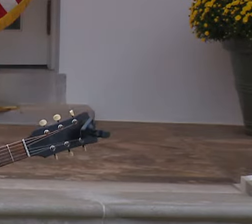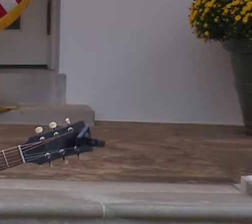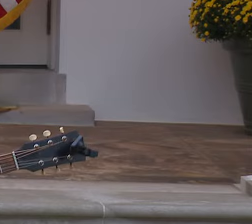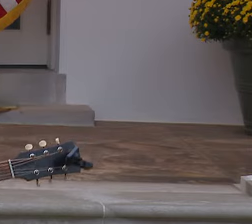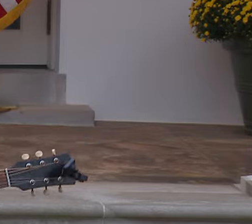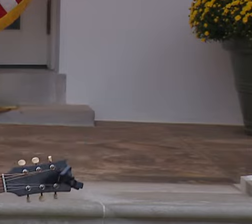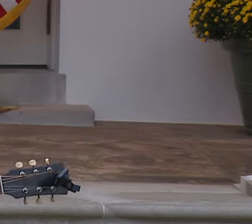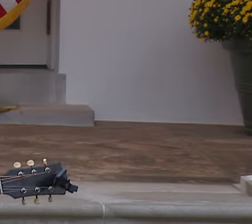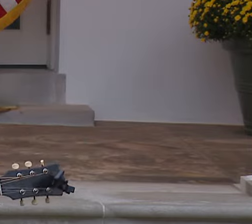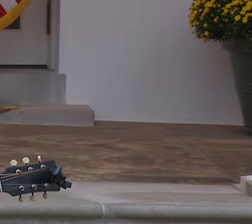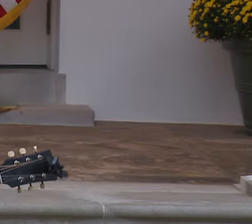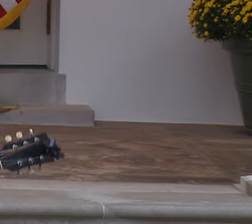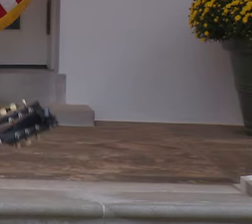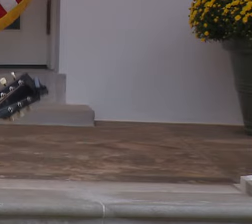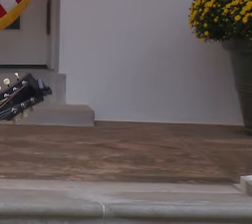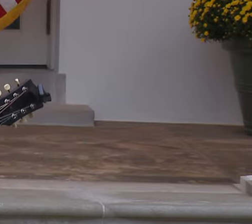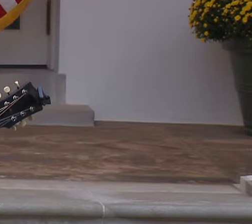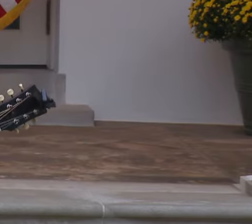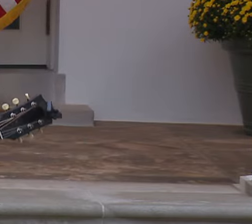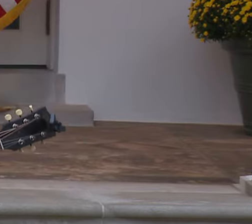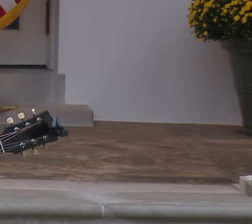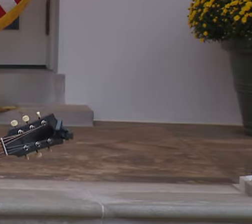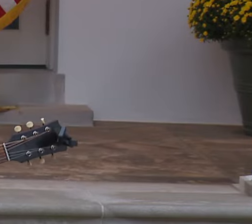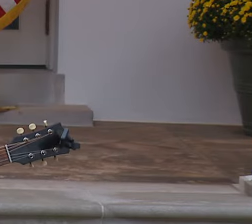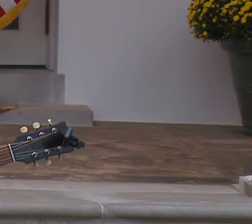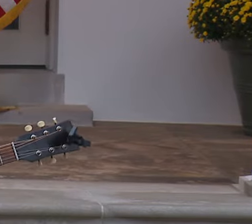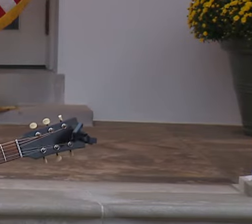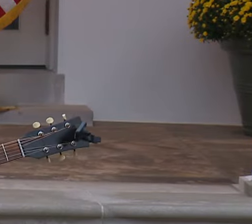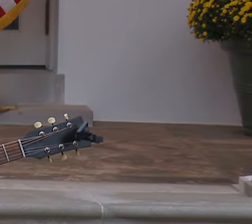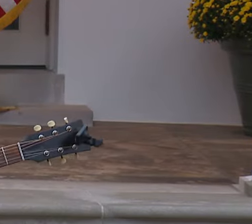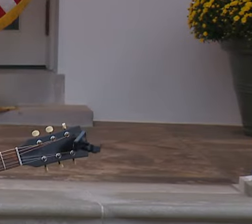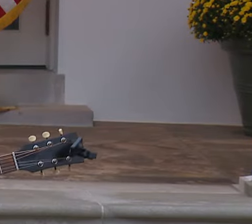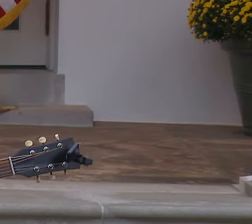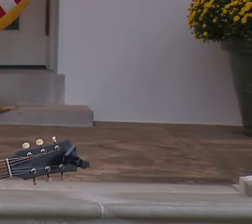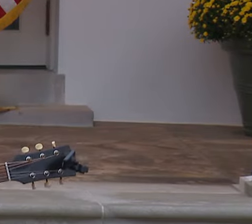that's coming out very soon. A really beautiful film.